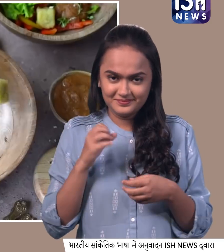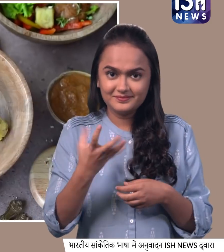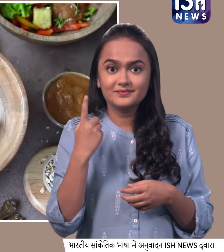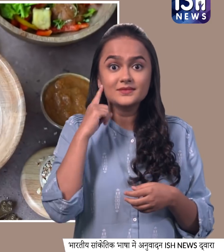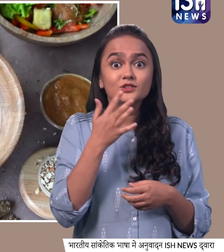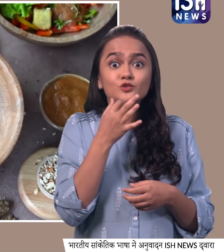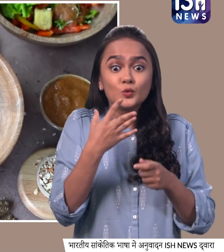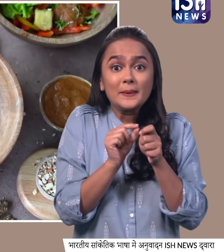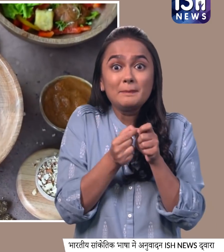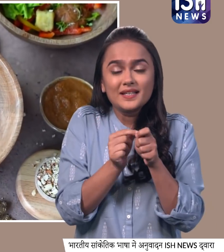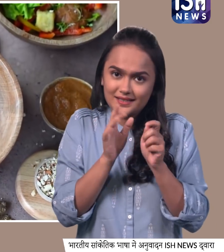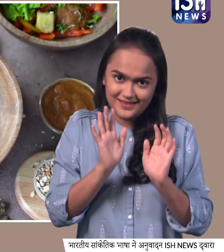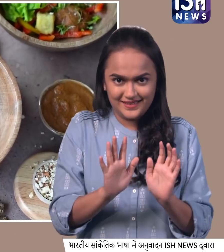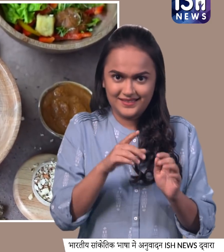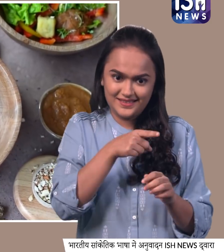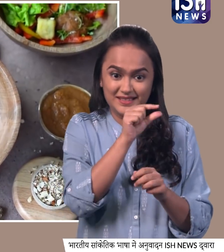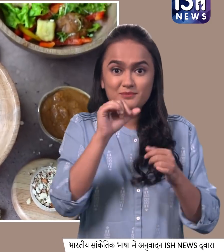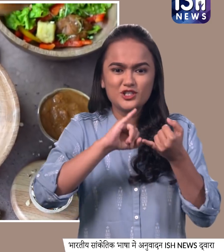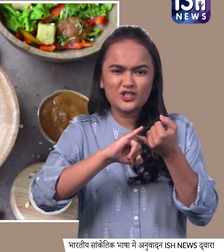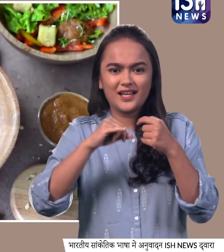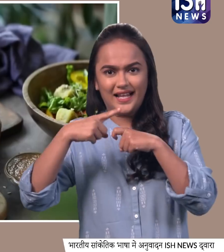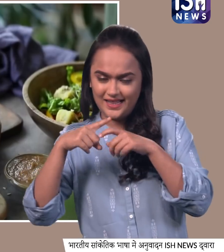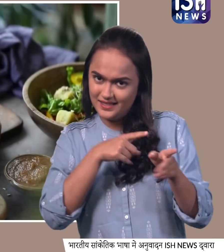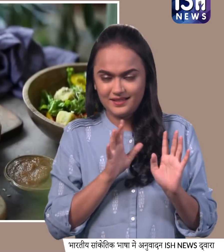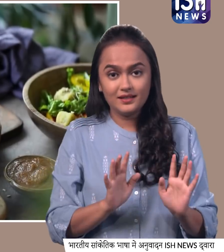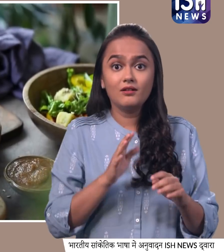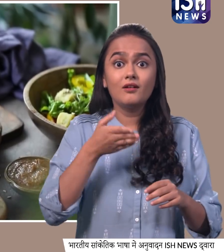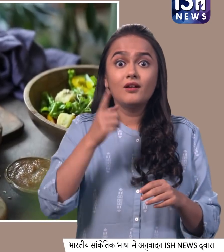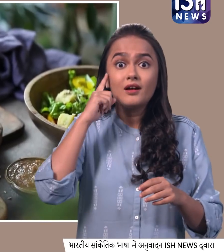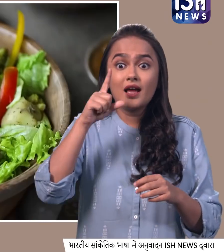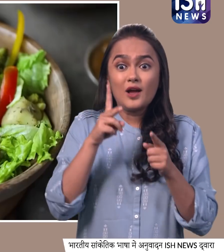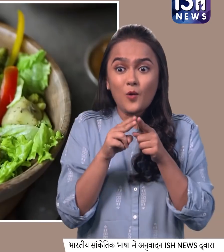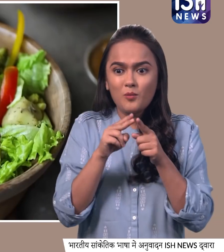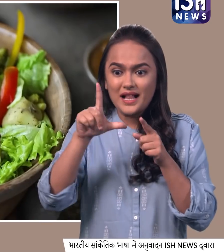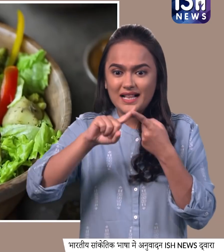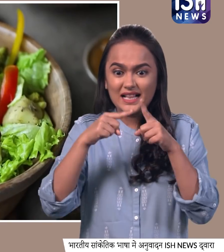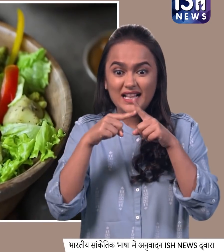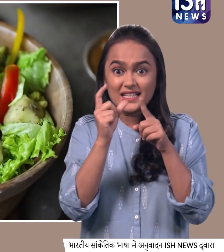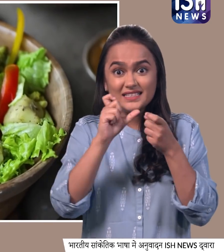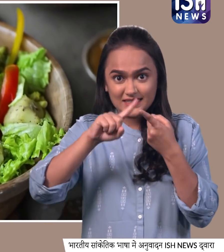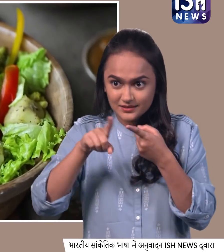sweet potato salad! With the crunch of lettuce and the softness of sweet potato,